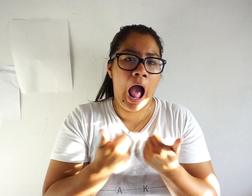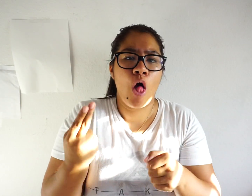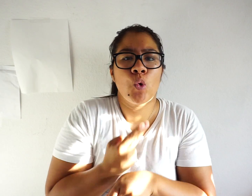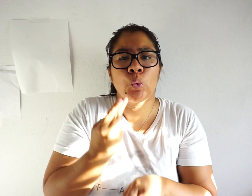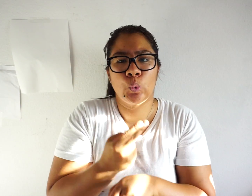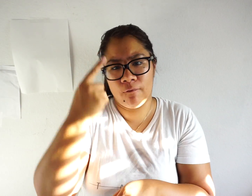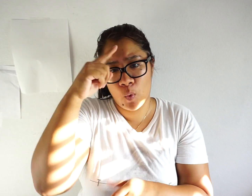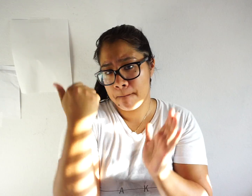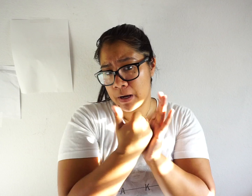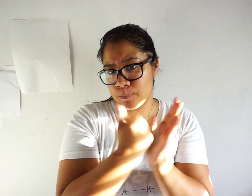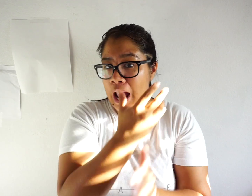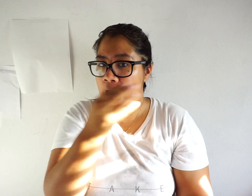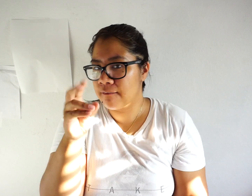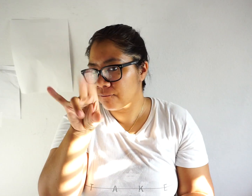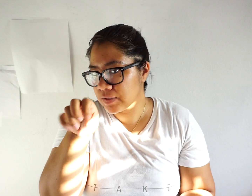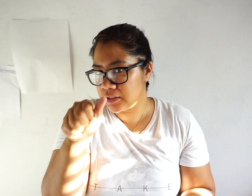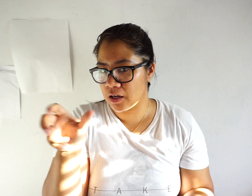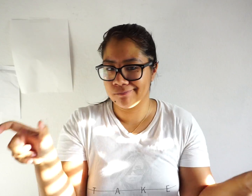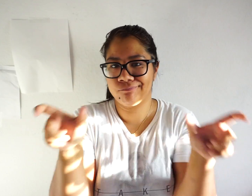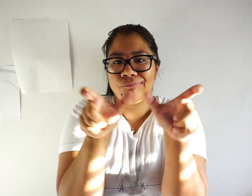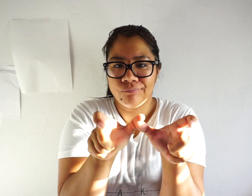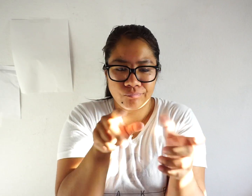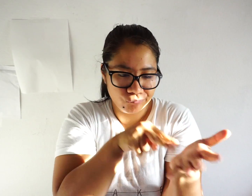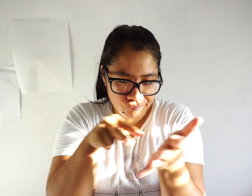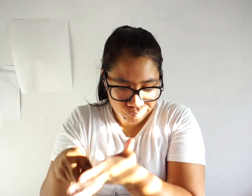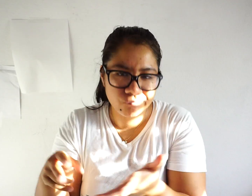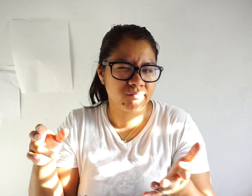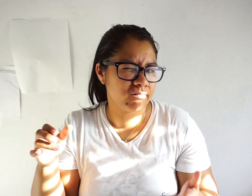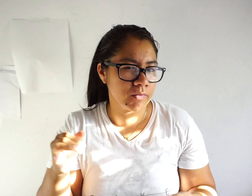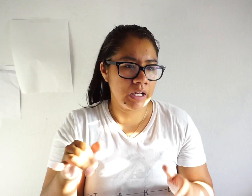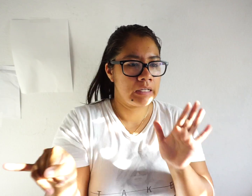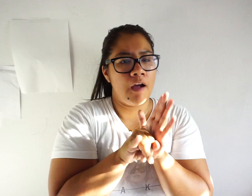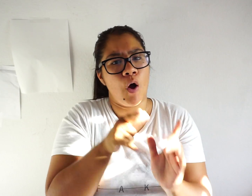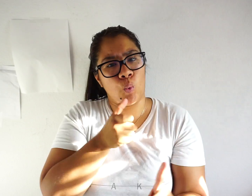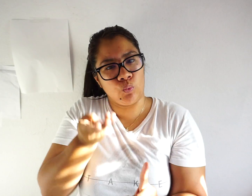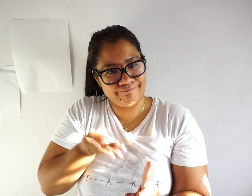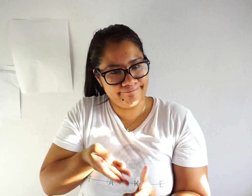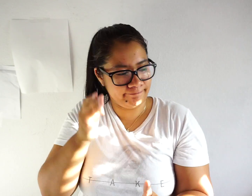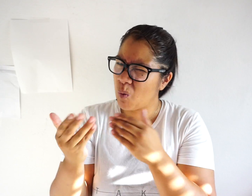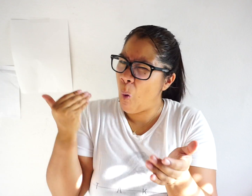This is how they used to look at passports and provide visas They want to identify who you are